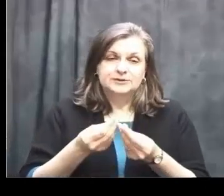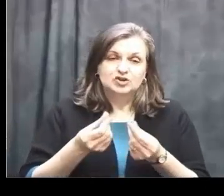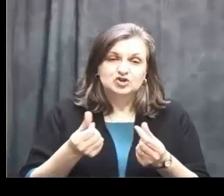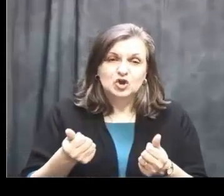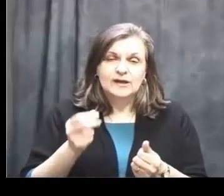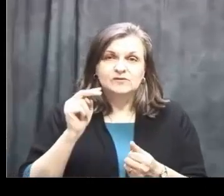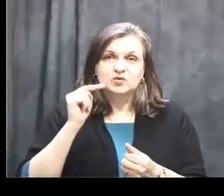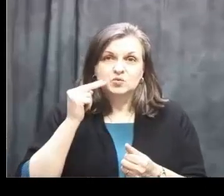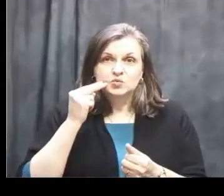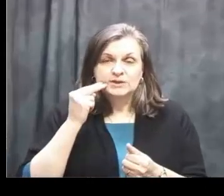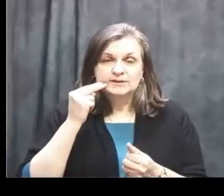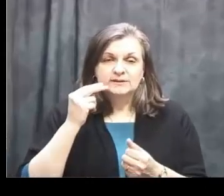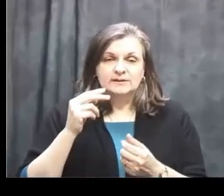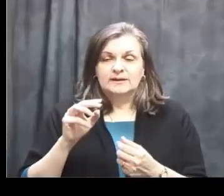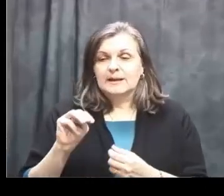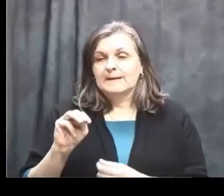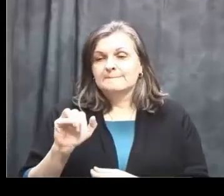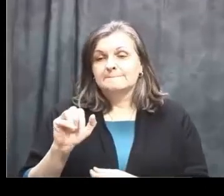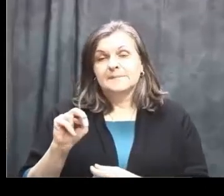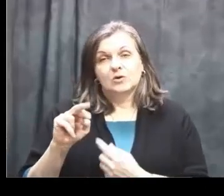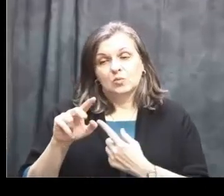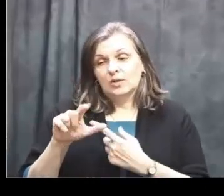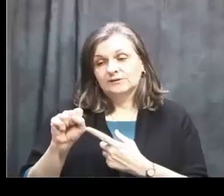some dissolved inorganic nutrients